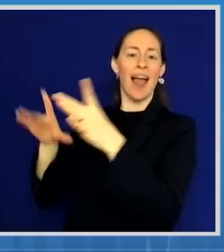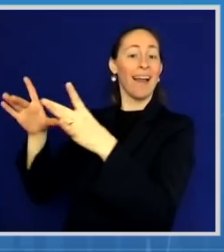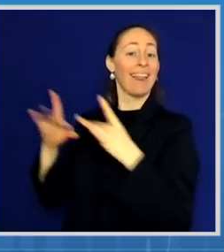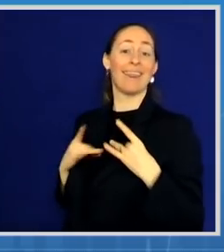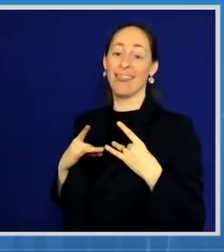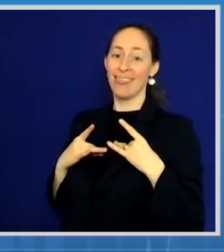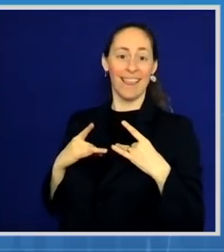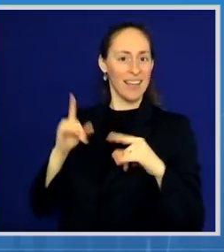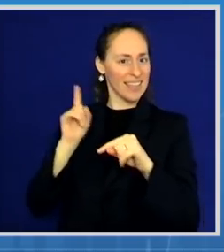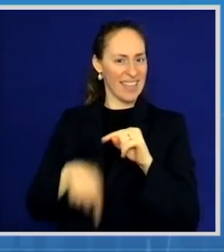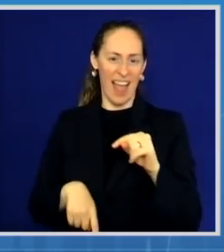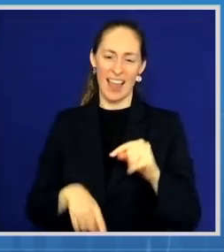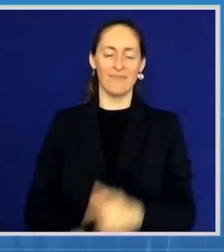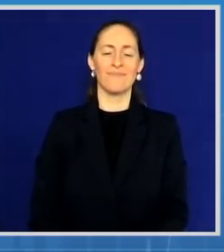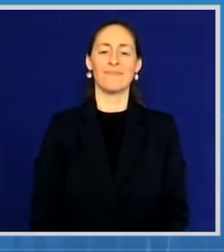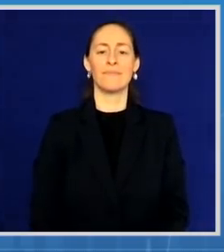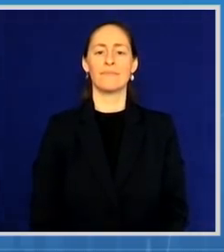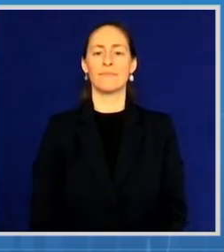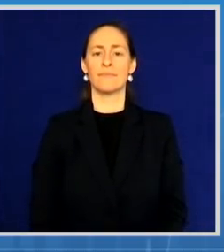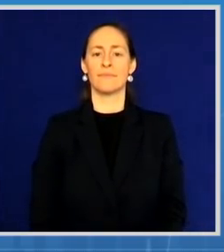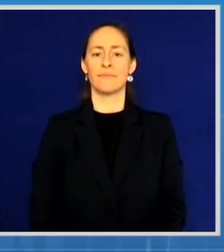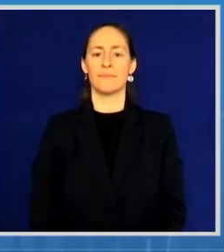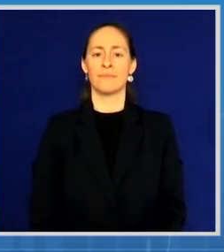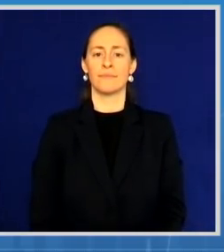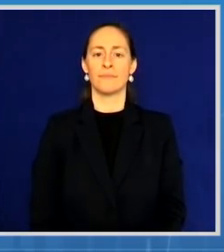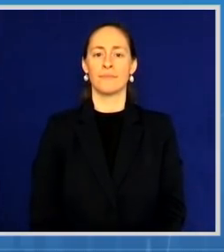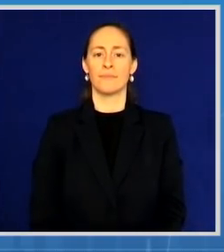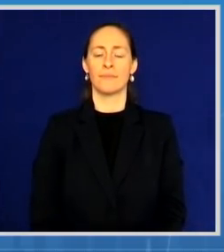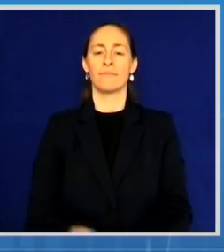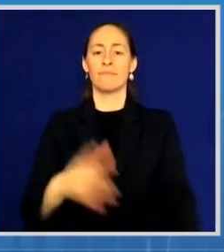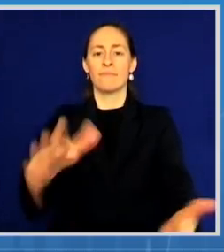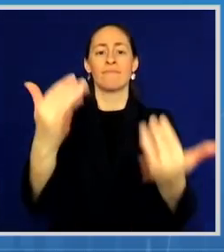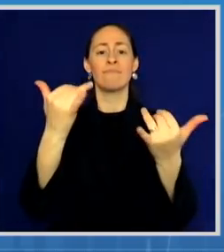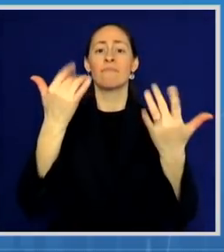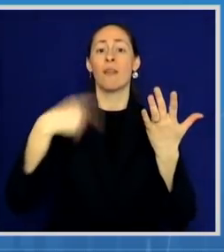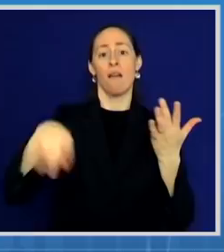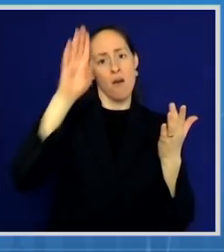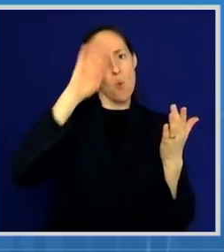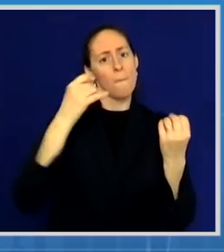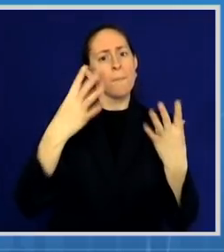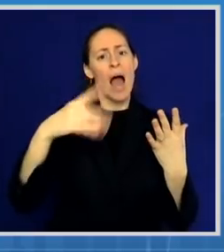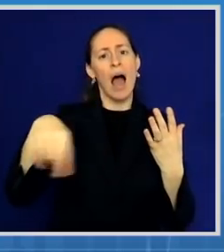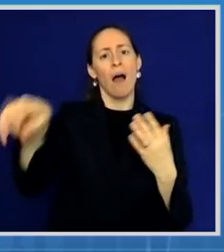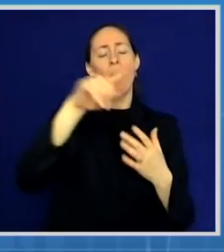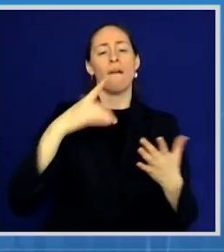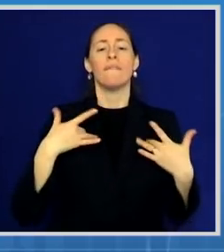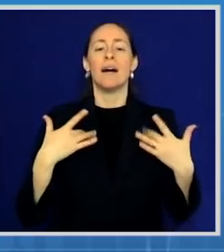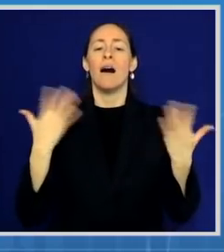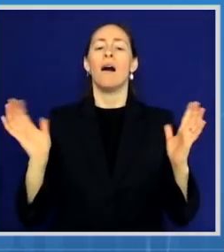That's 100 million Americans with a sense of relief and peace of mind, knowing that after a long and hard year,